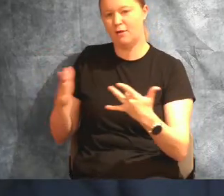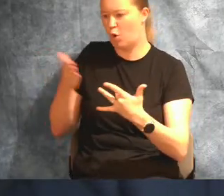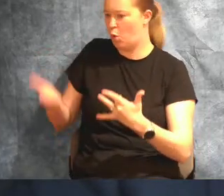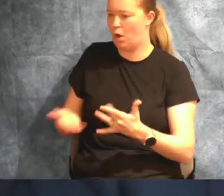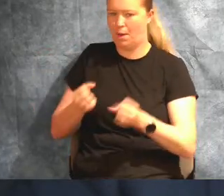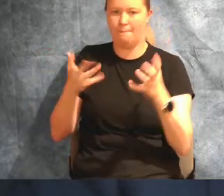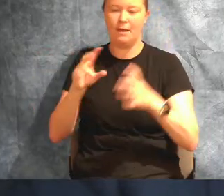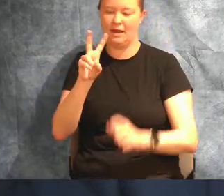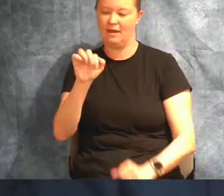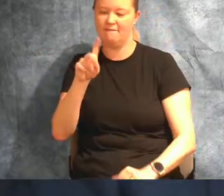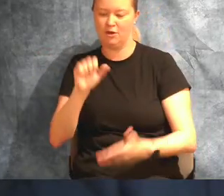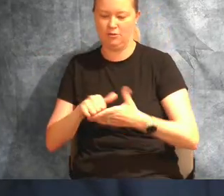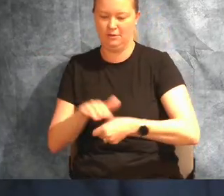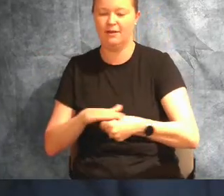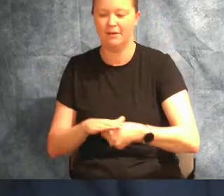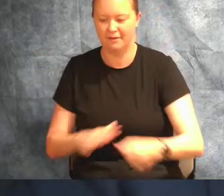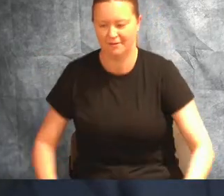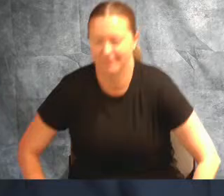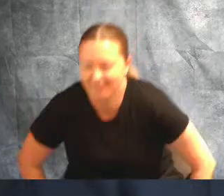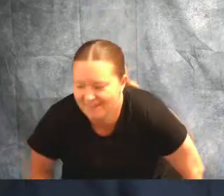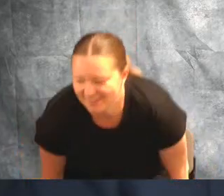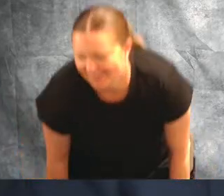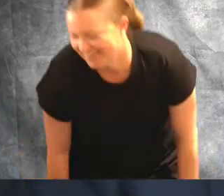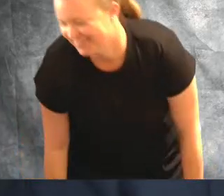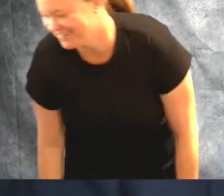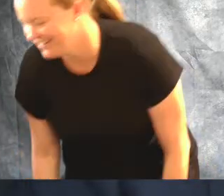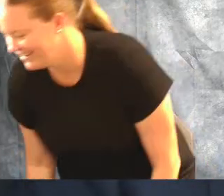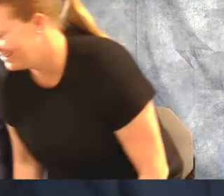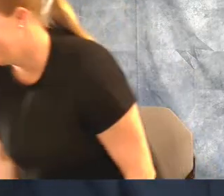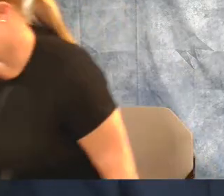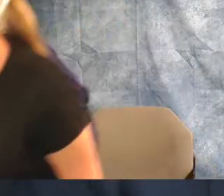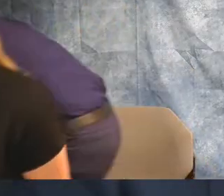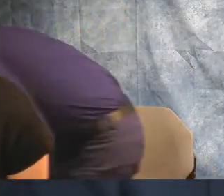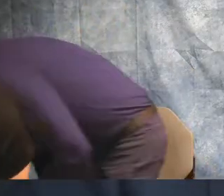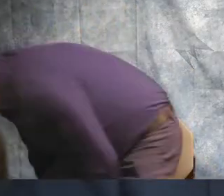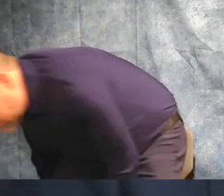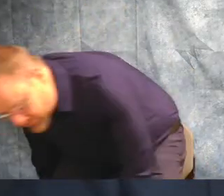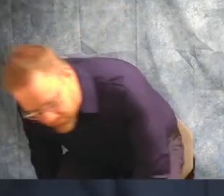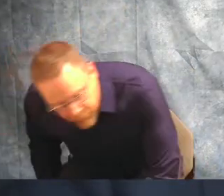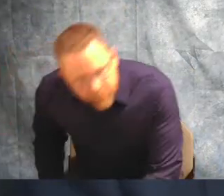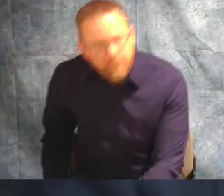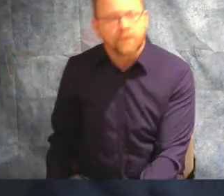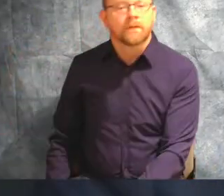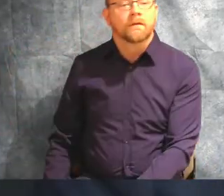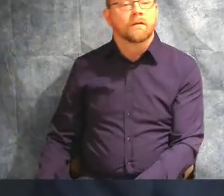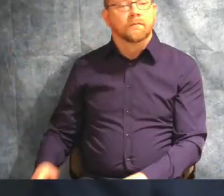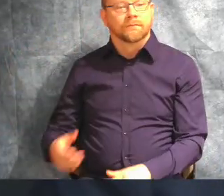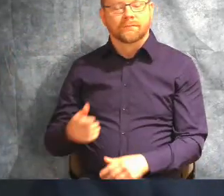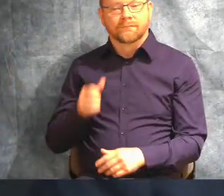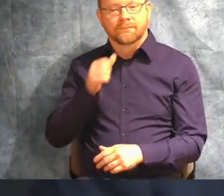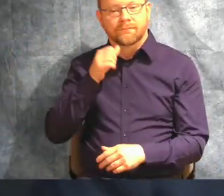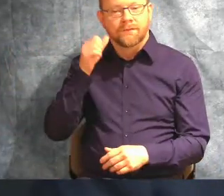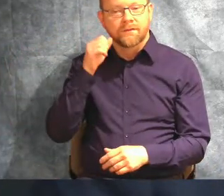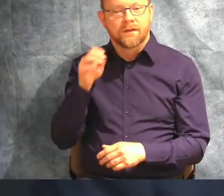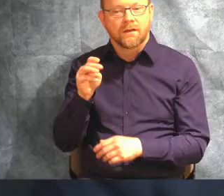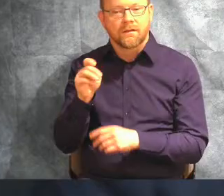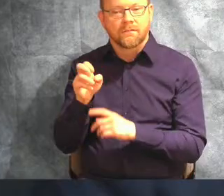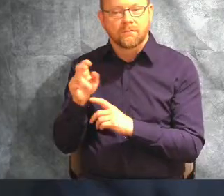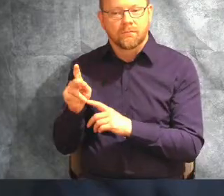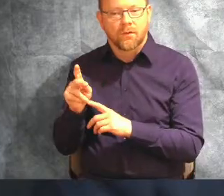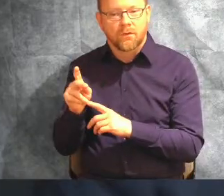veterans into that space. also talked at the Mark lunch yesterday. this is an interdenominational